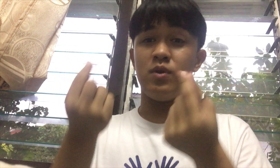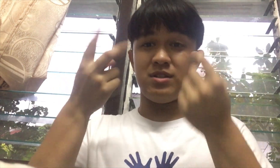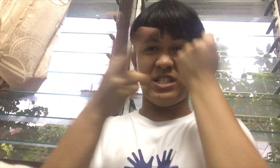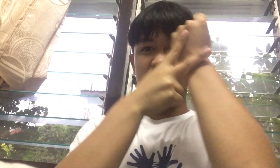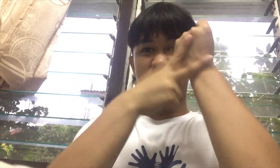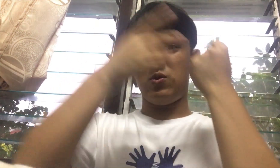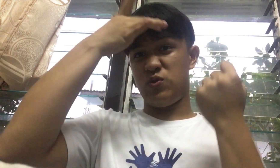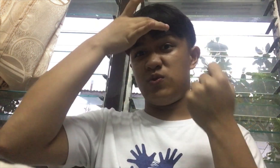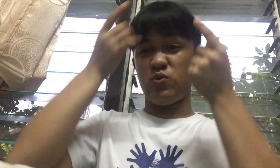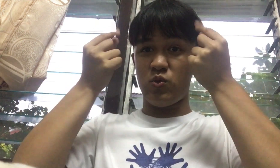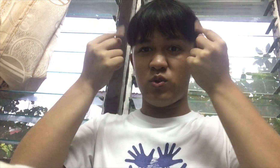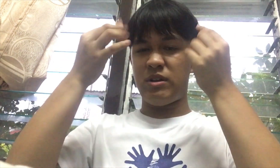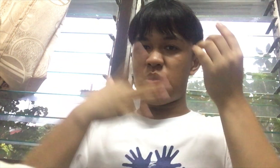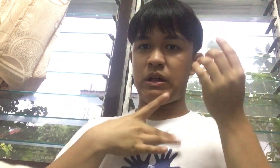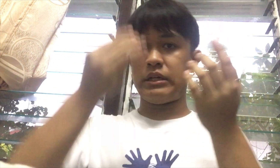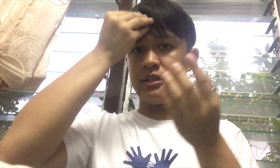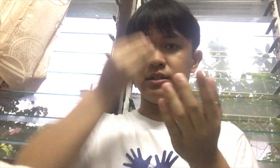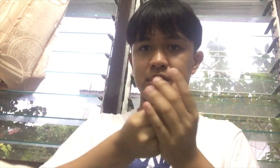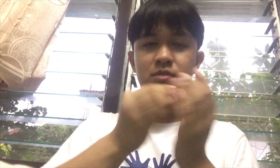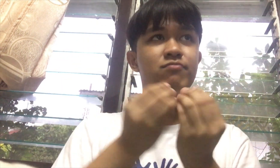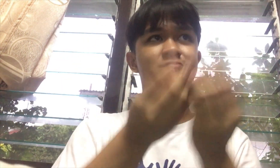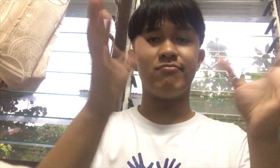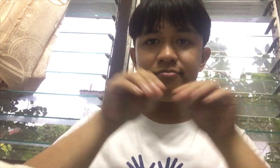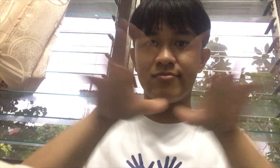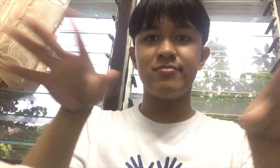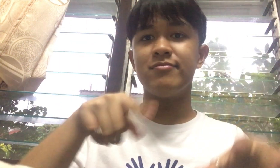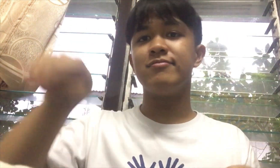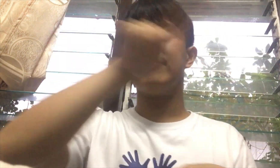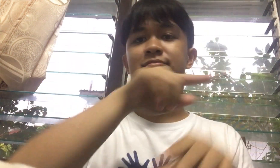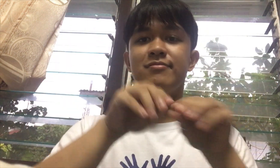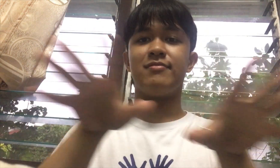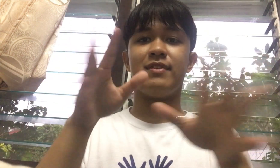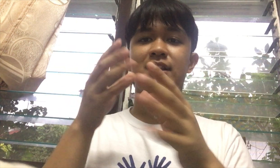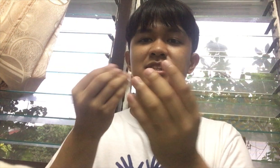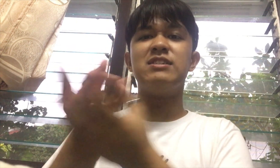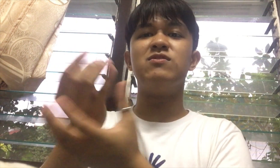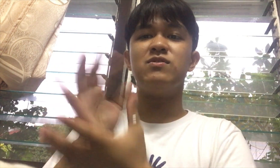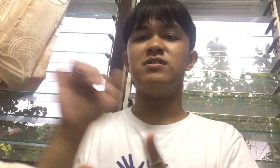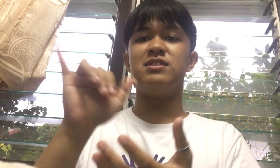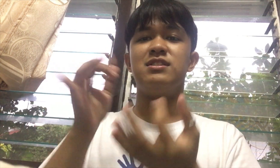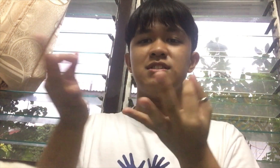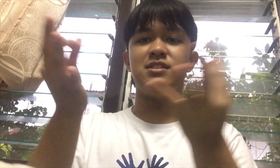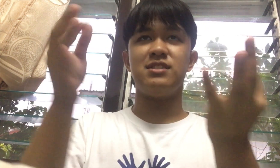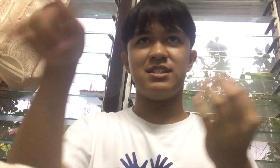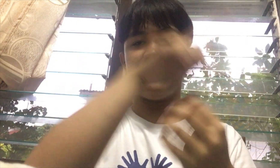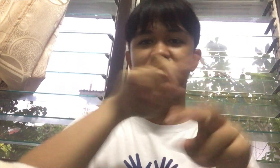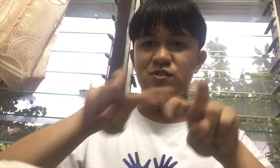all things that we know in our minds would have shared to others like feeding news or more info